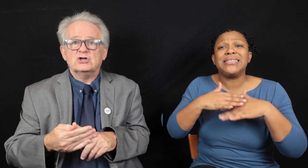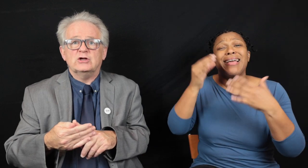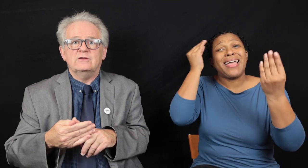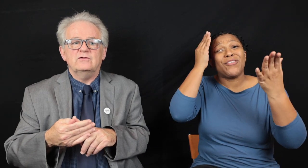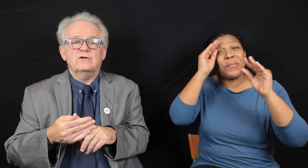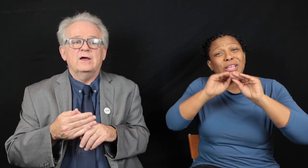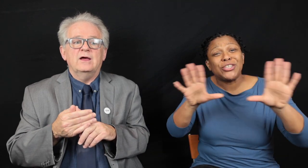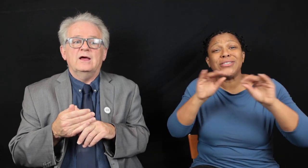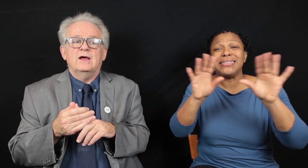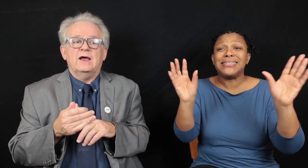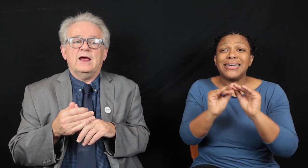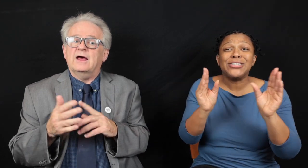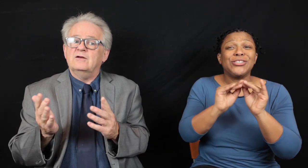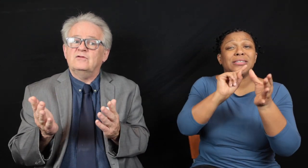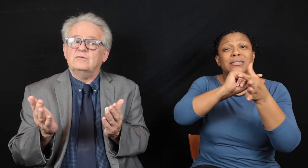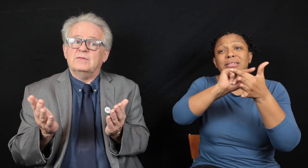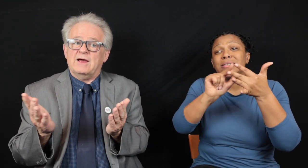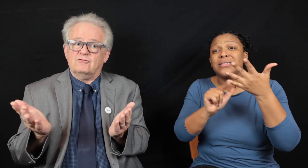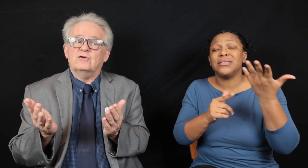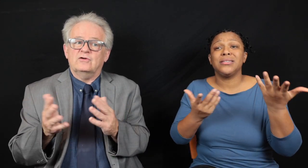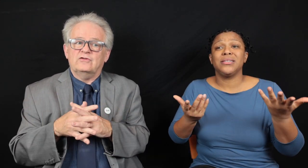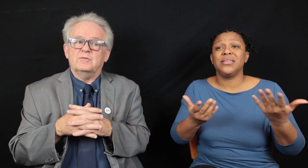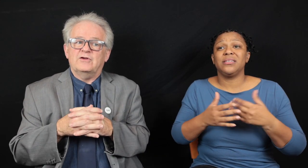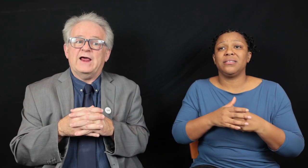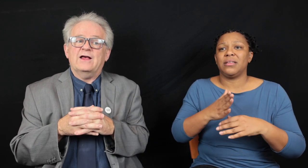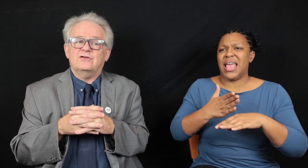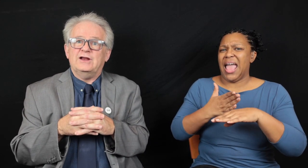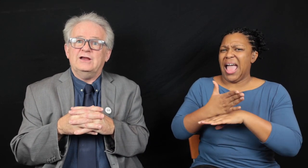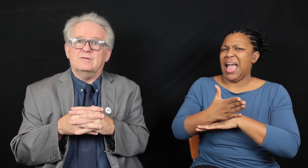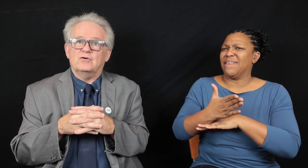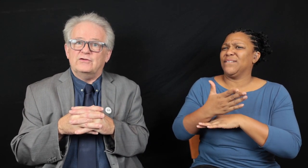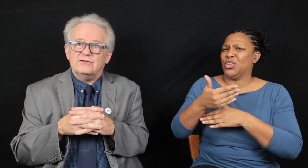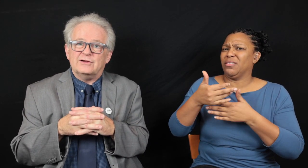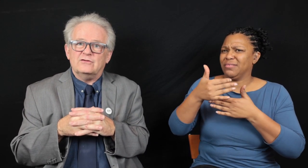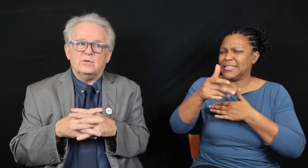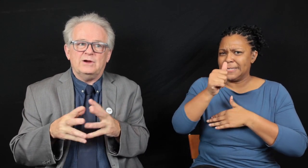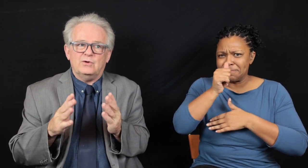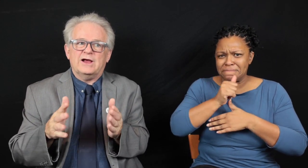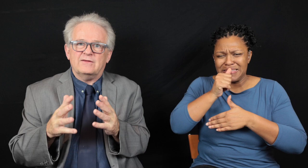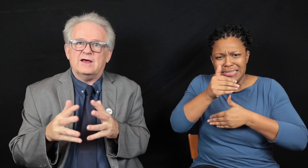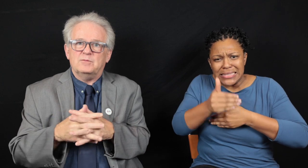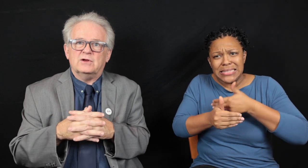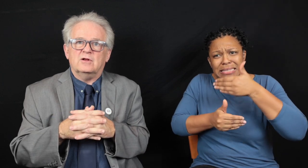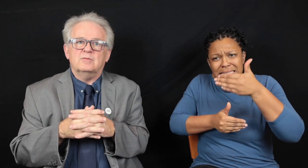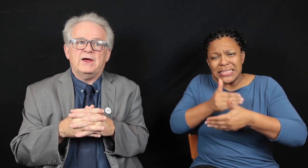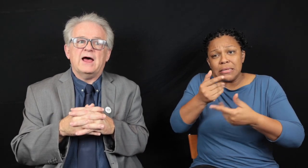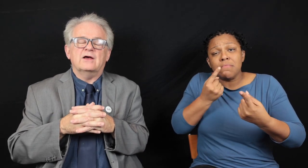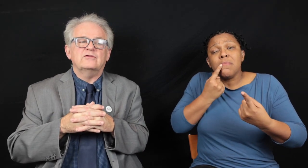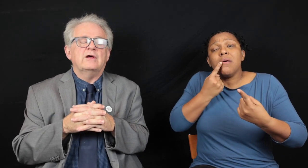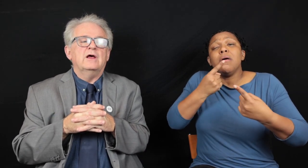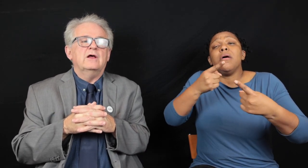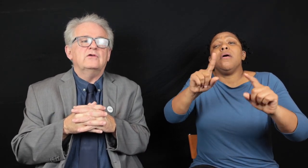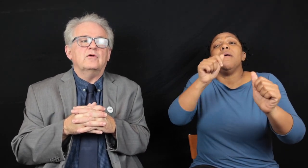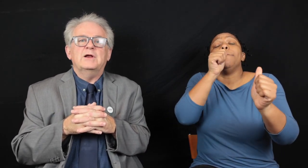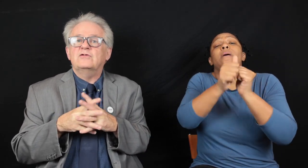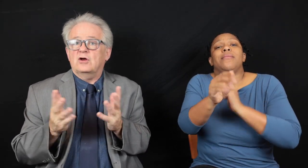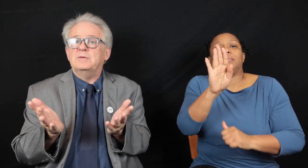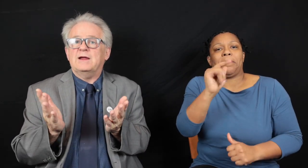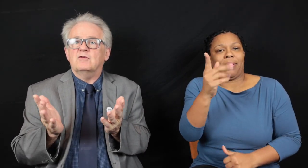sessions. And after some tenacity and persistence, we got that bill passed. So, Minnesota became the